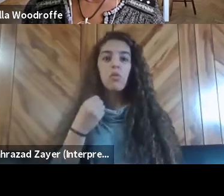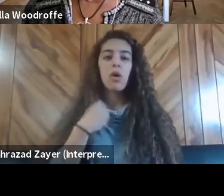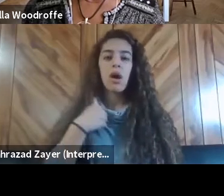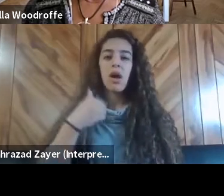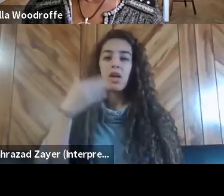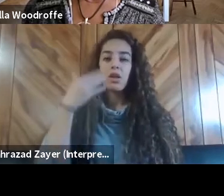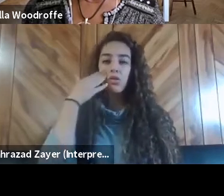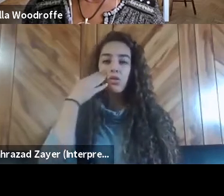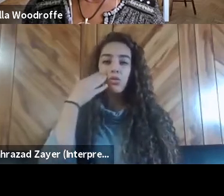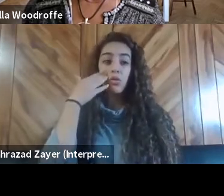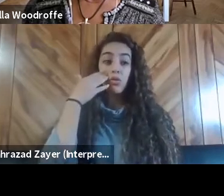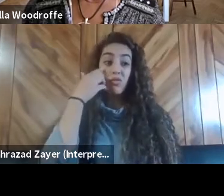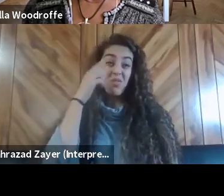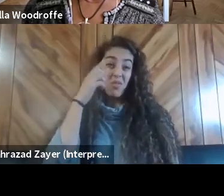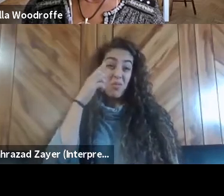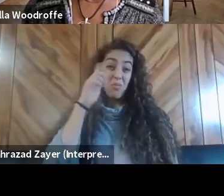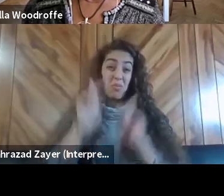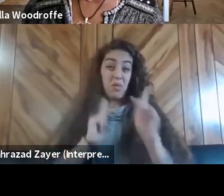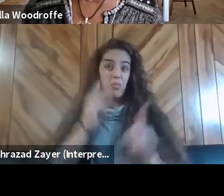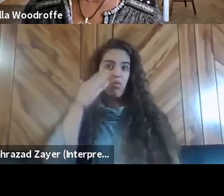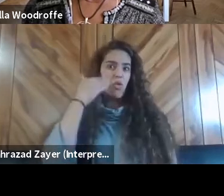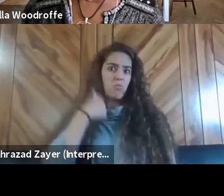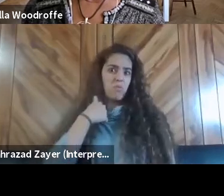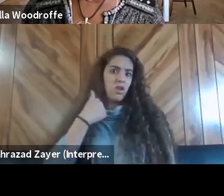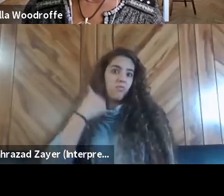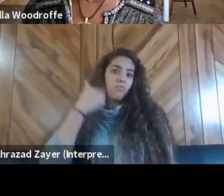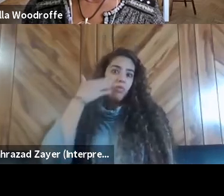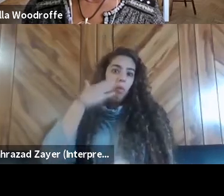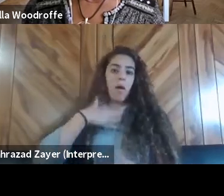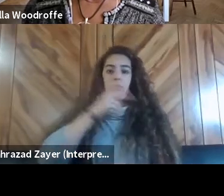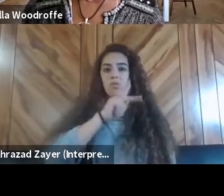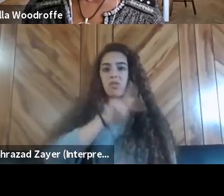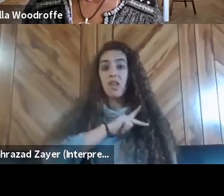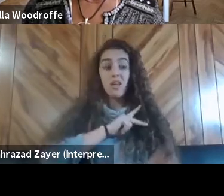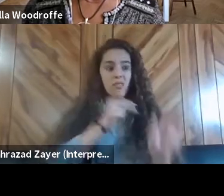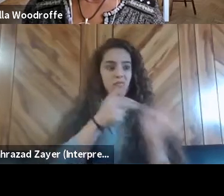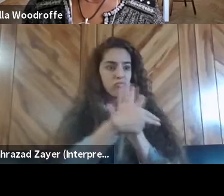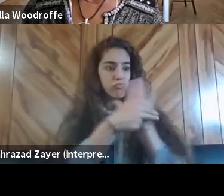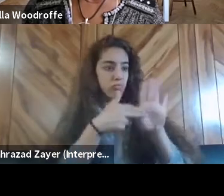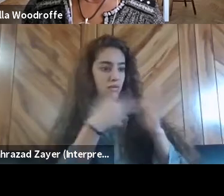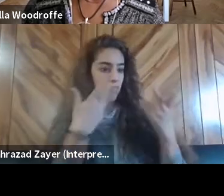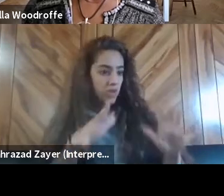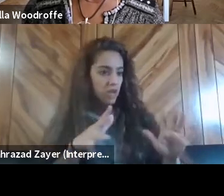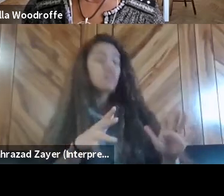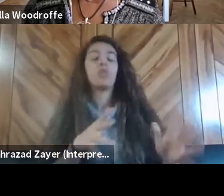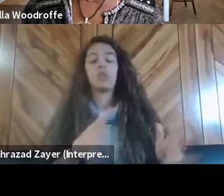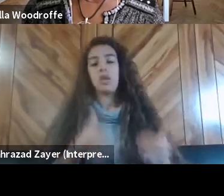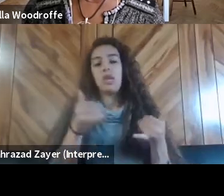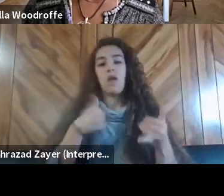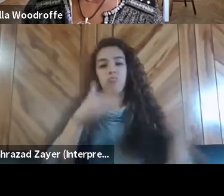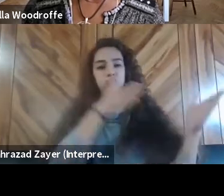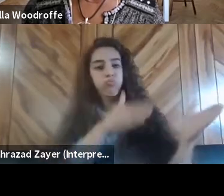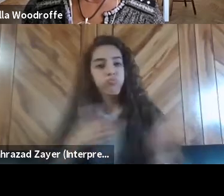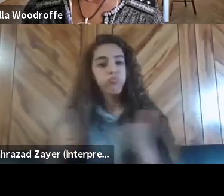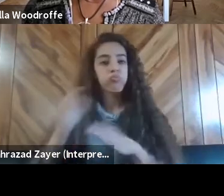who know me know my personality, I had a diagnosis. And then I made a plan, it was that was that there was nothing else that